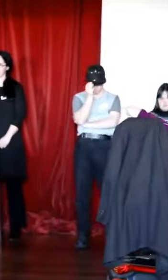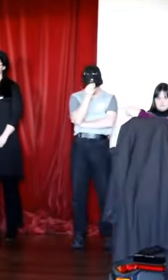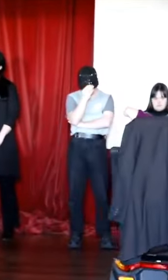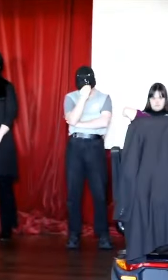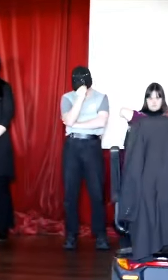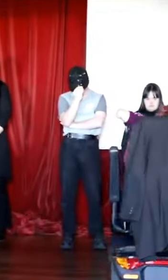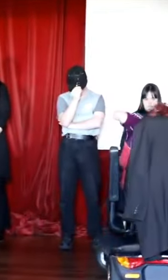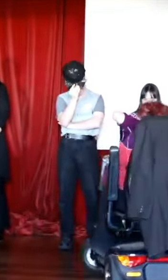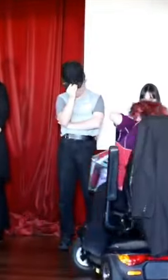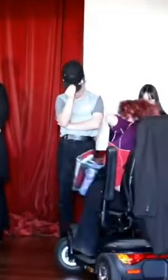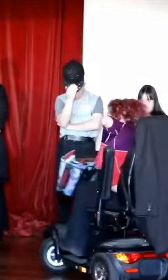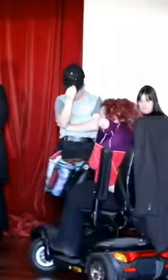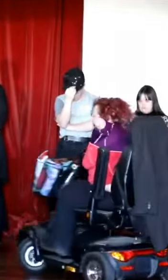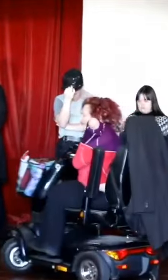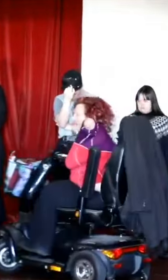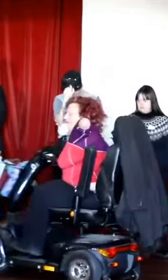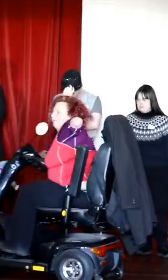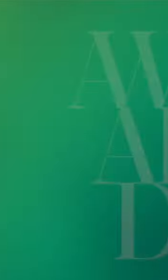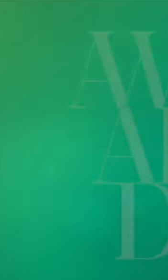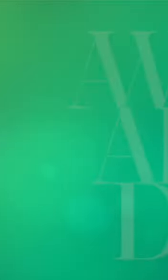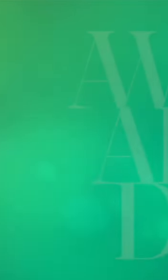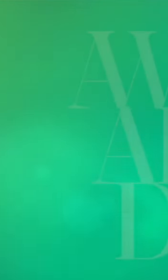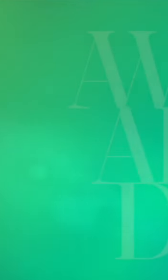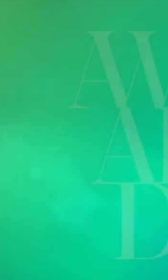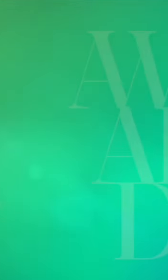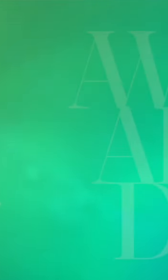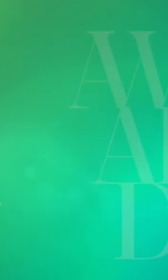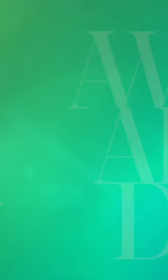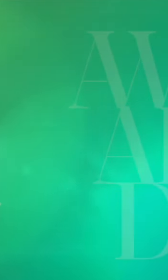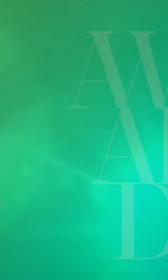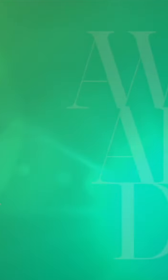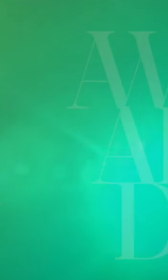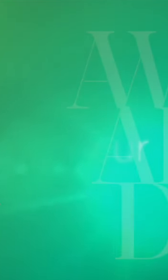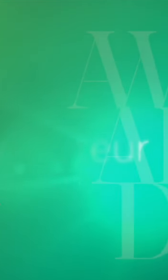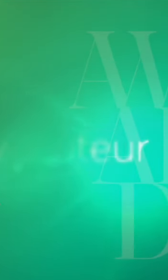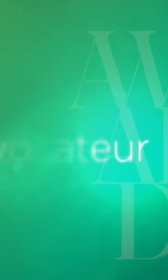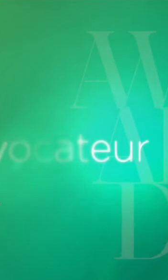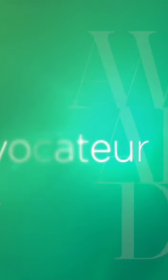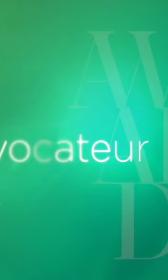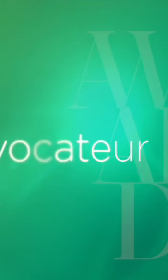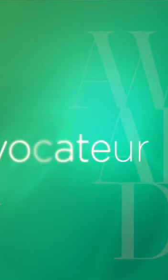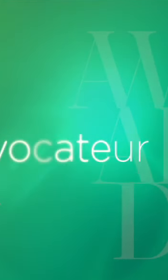in partnership with Arts Access Victoria. She is a writer, a director, a provocateur,